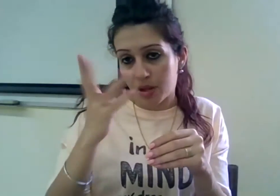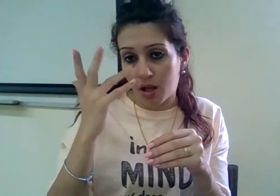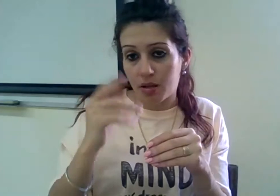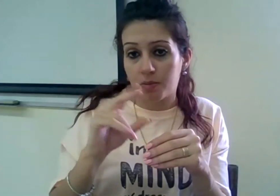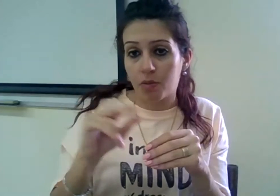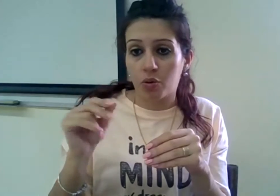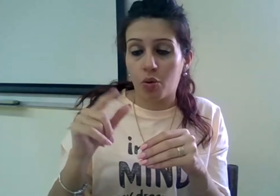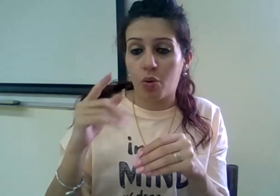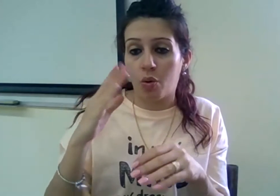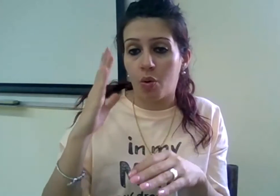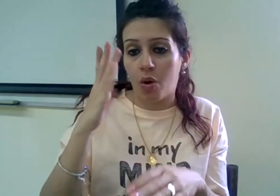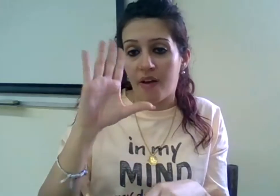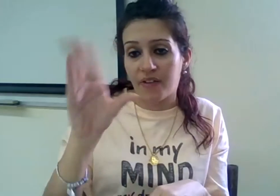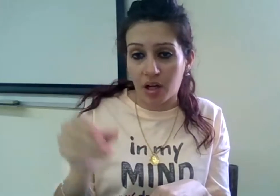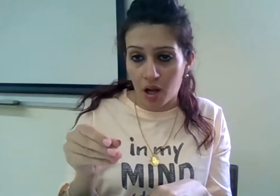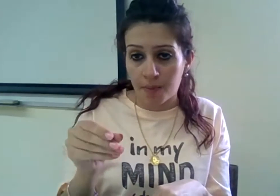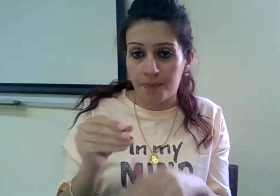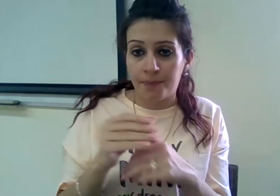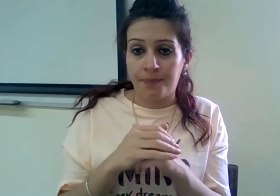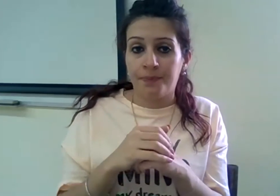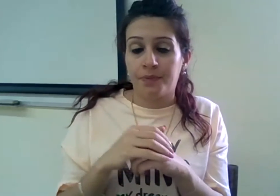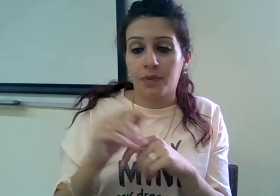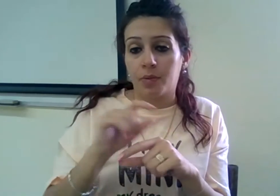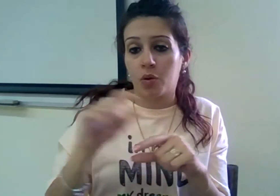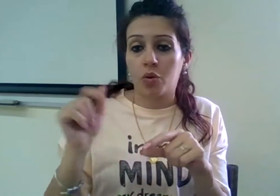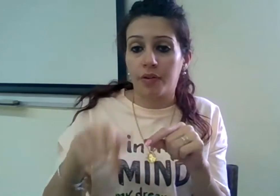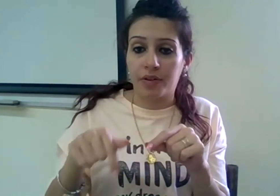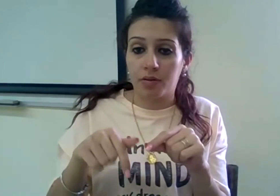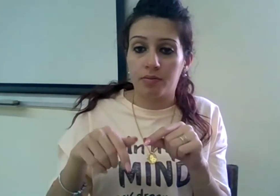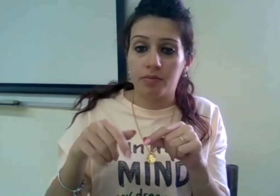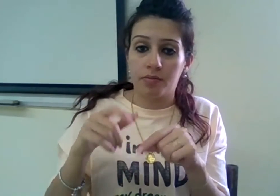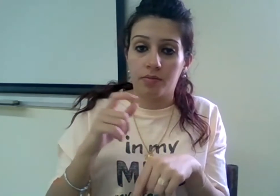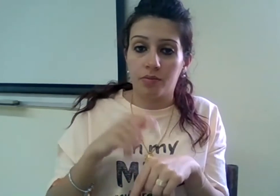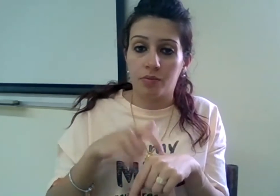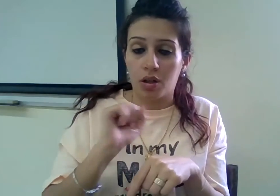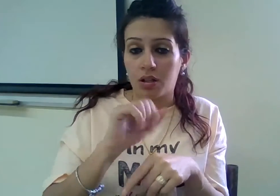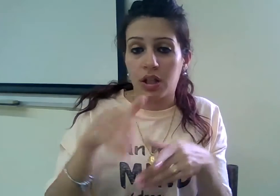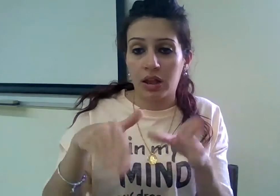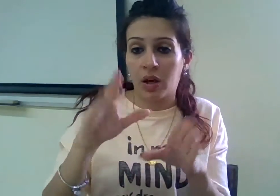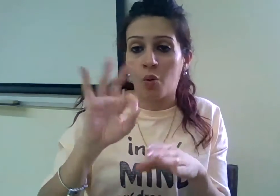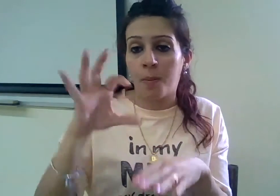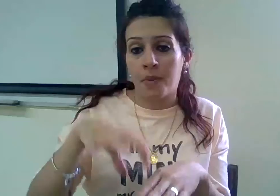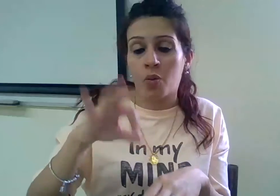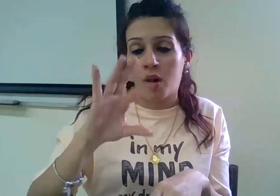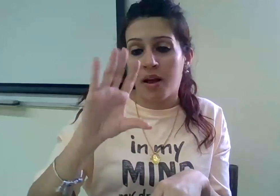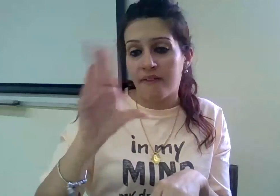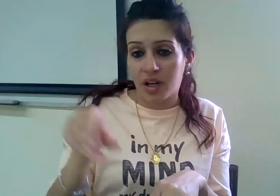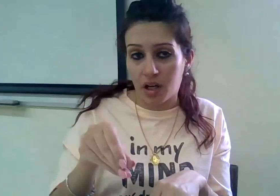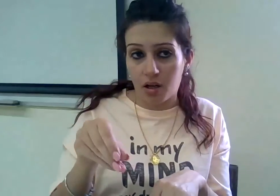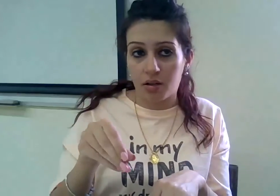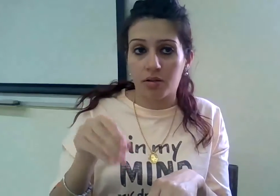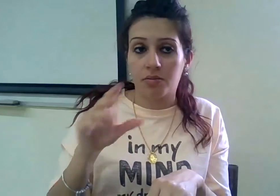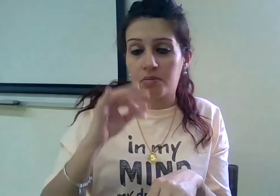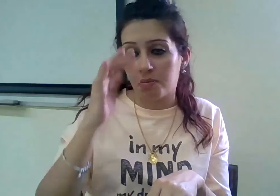so we have a lot of comments that were shared in the chat section.